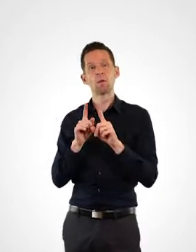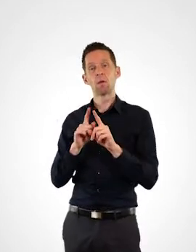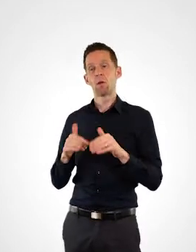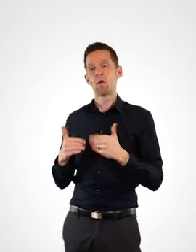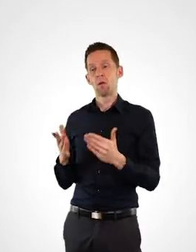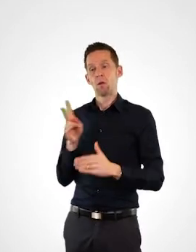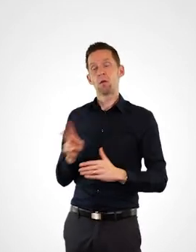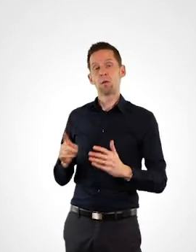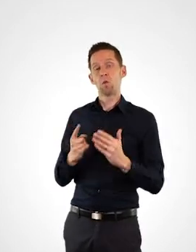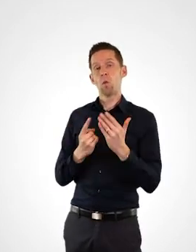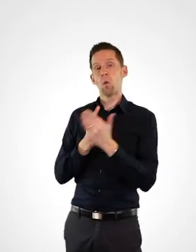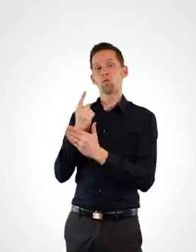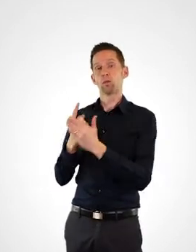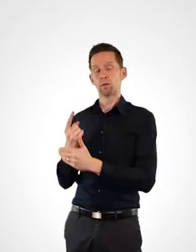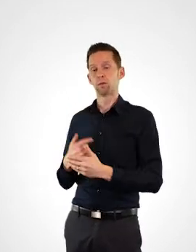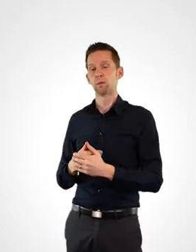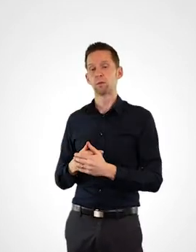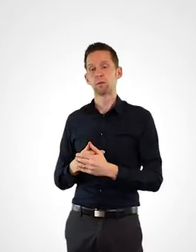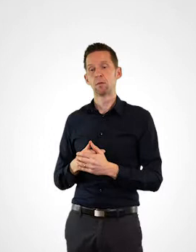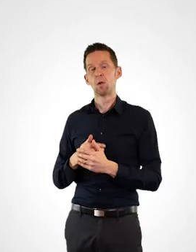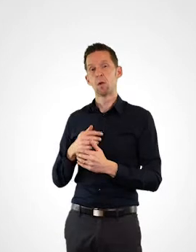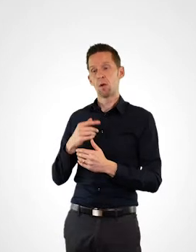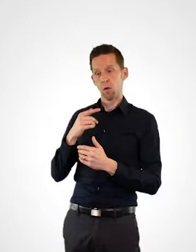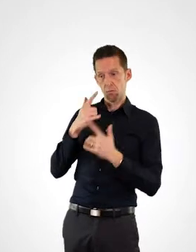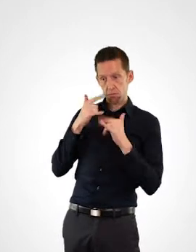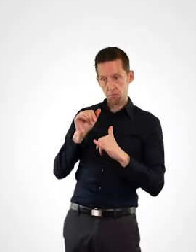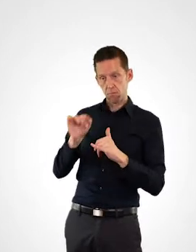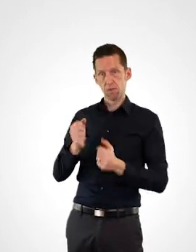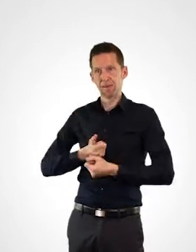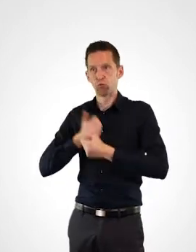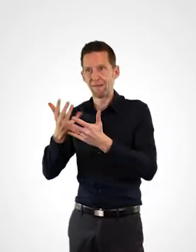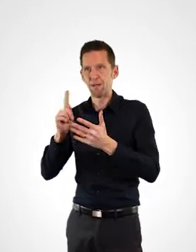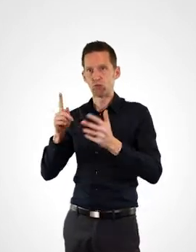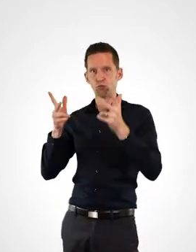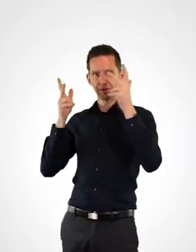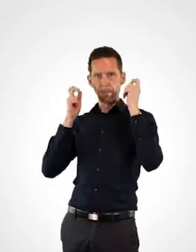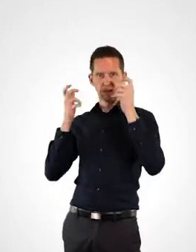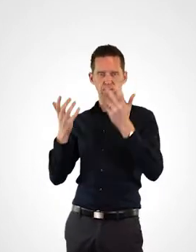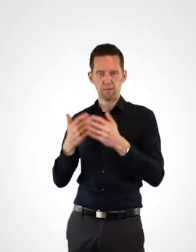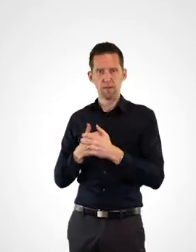and it provides repeated opportunities for both receptive and expressive practice.